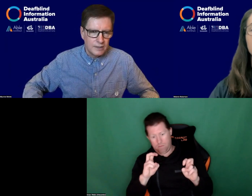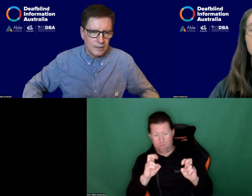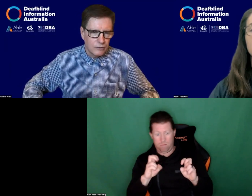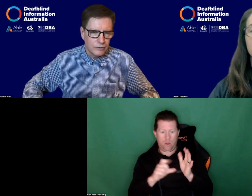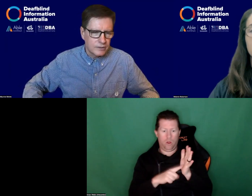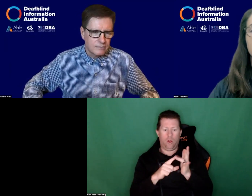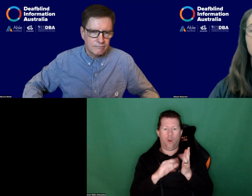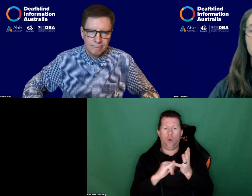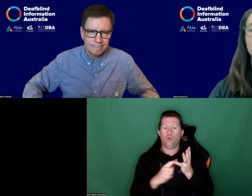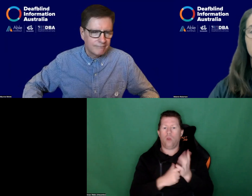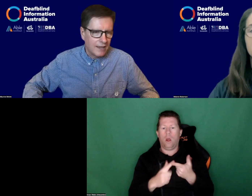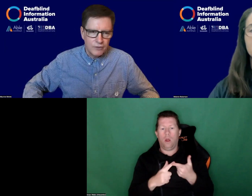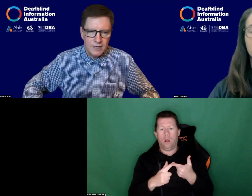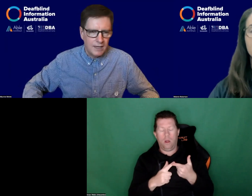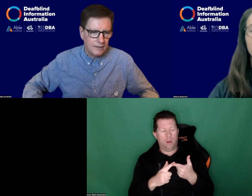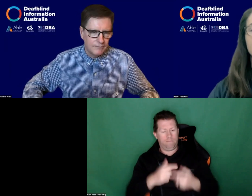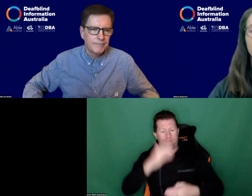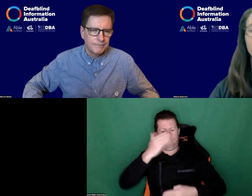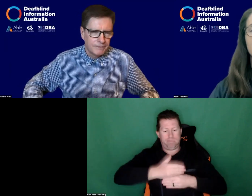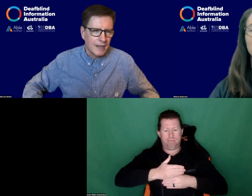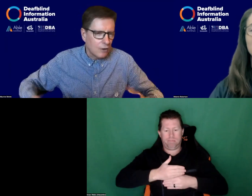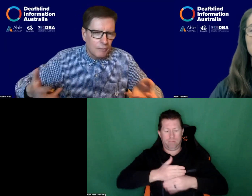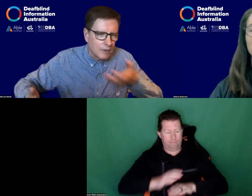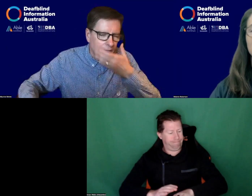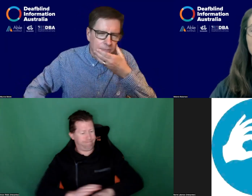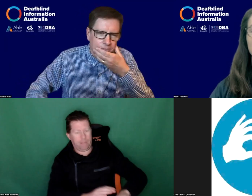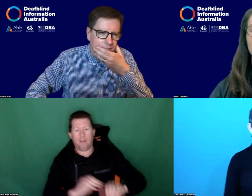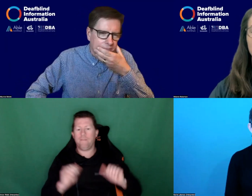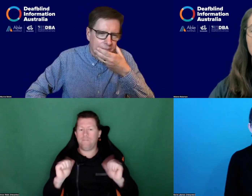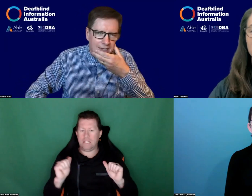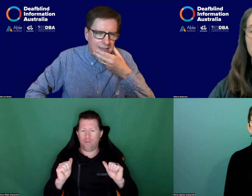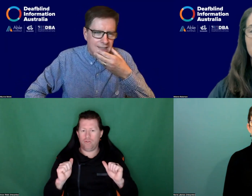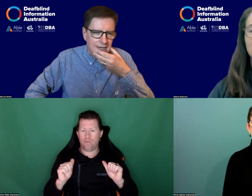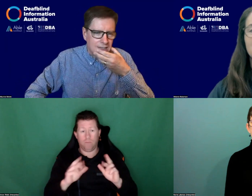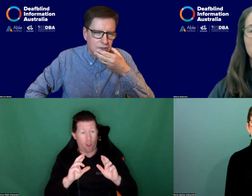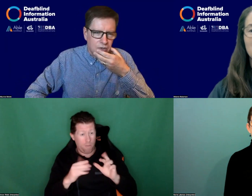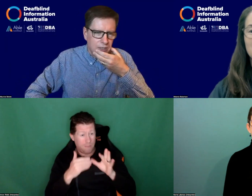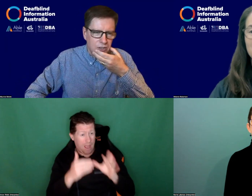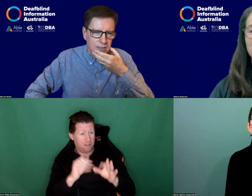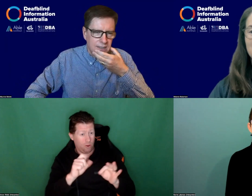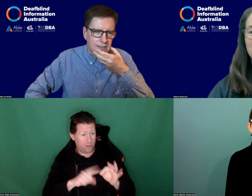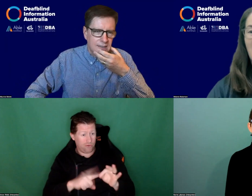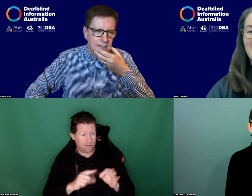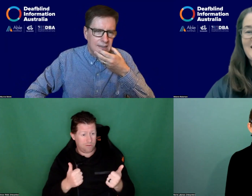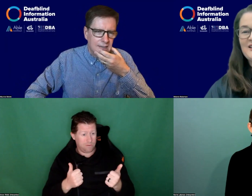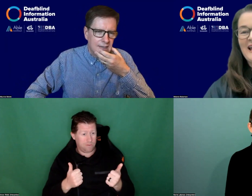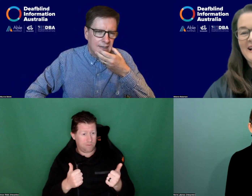young adults every day. I hope, Melanie, does that answer your question? I think so.